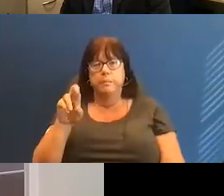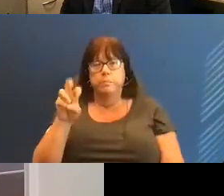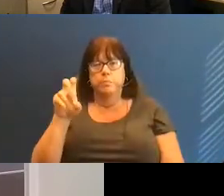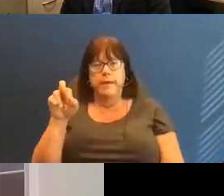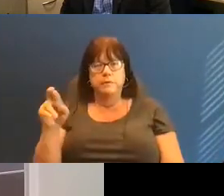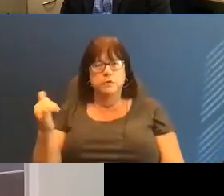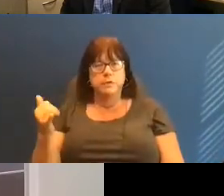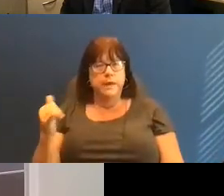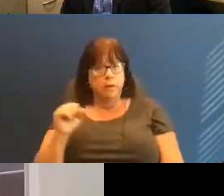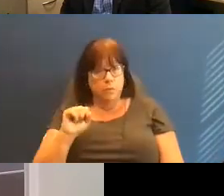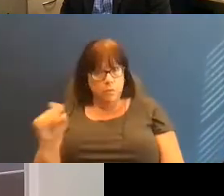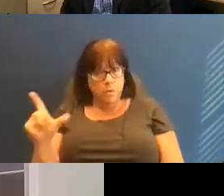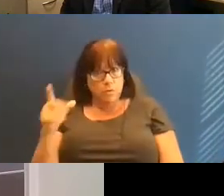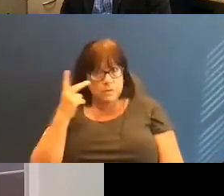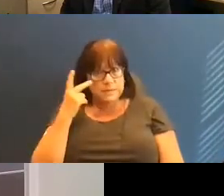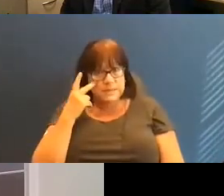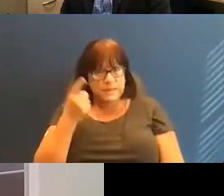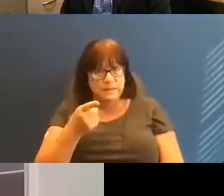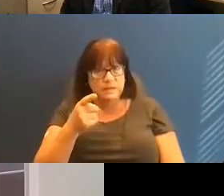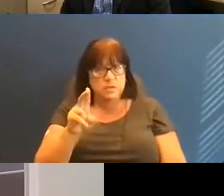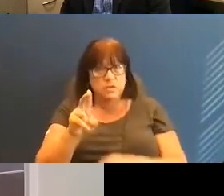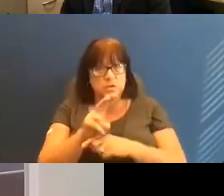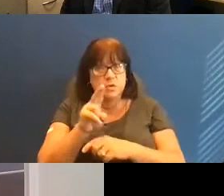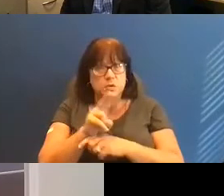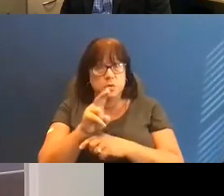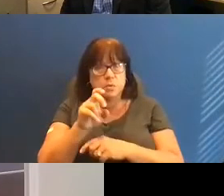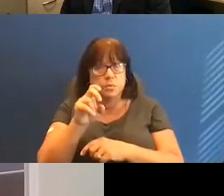Are you all seeing the TU store page? Here it says featured books at the top.